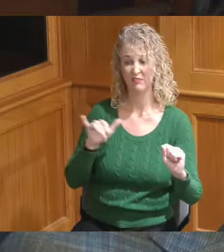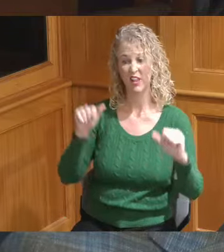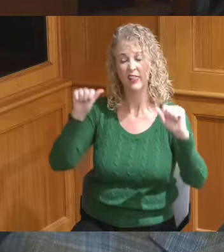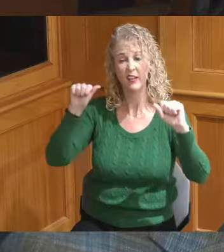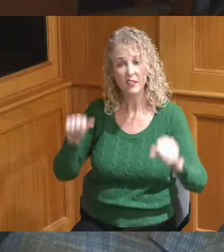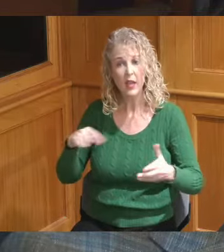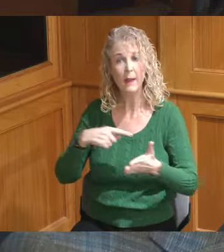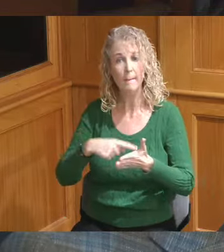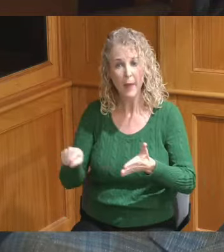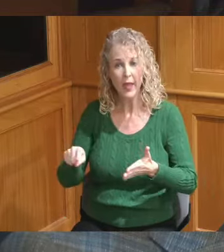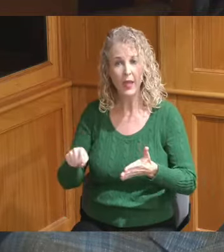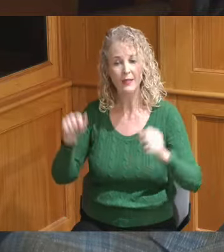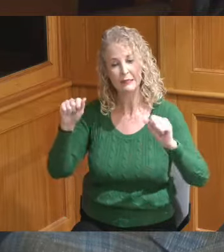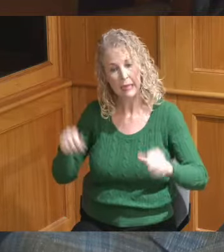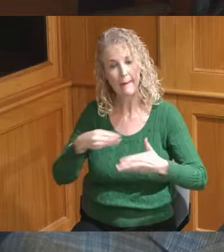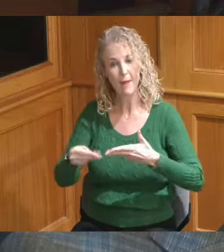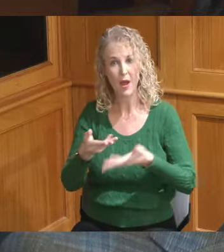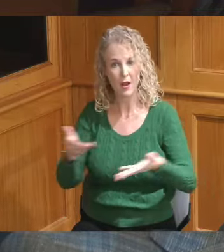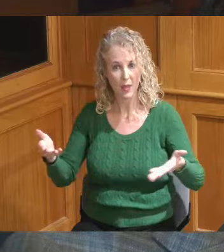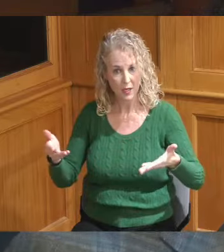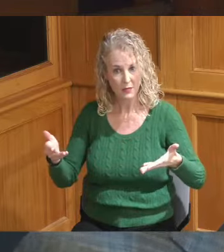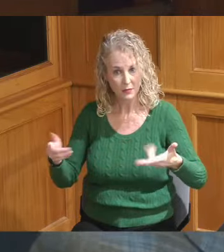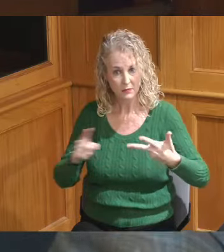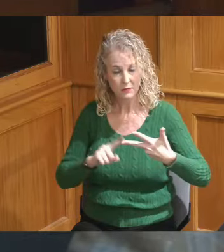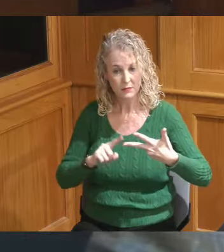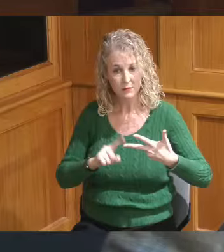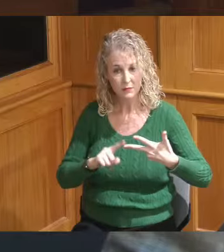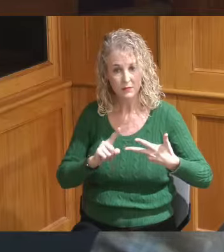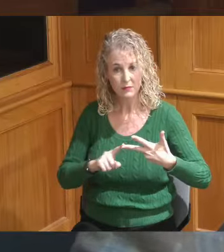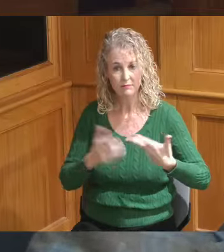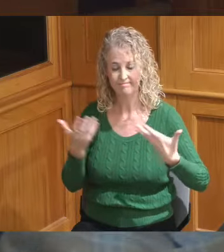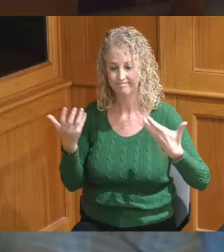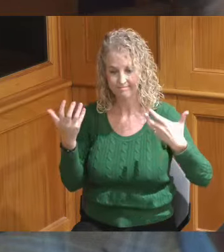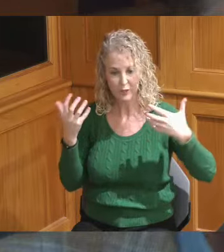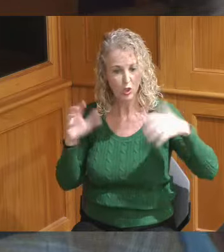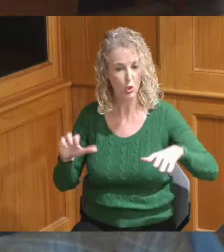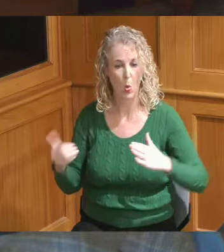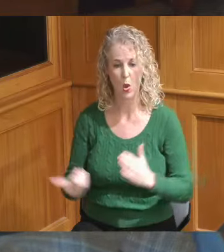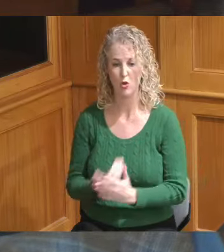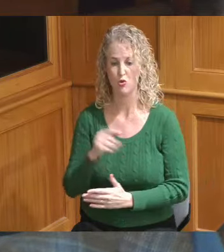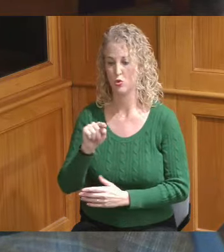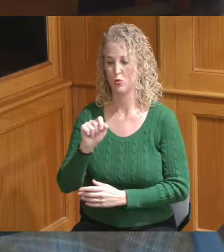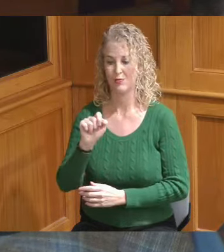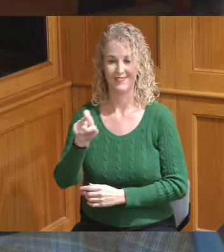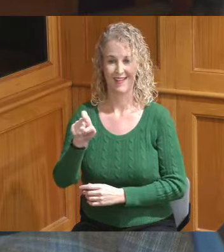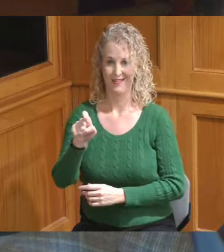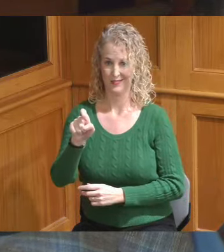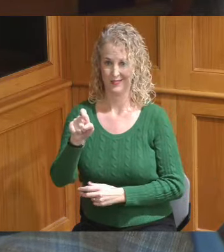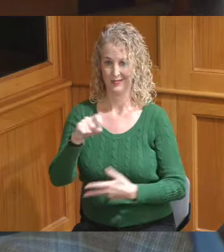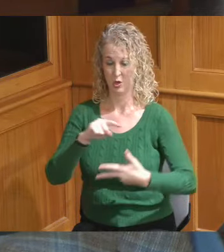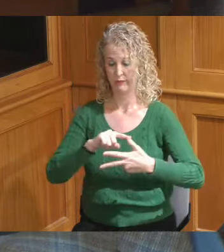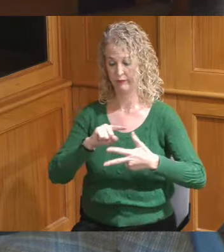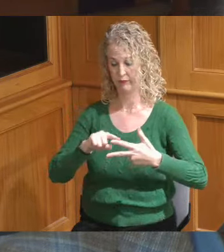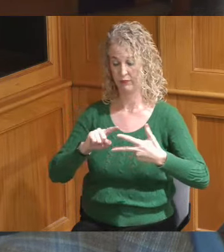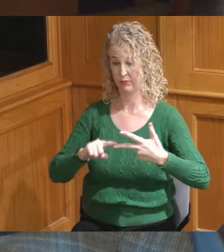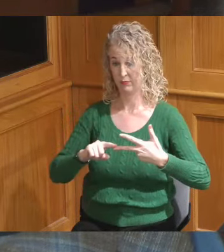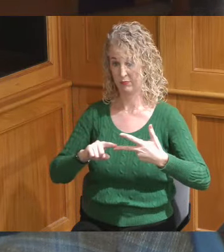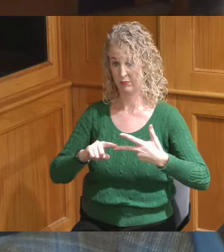right now. And they didn't want any new taxes. So as I looked at this budget and we went into